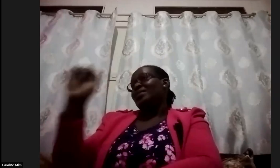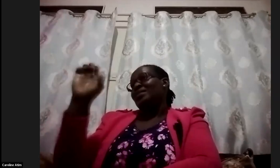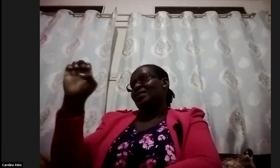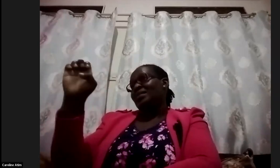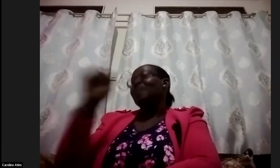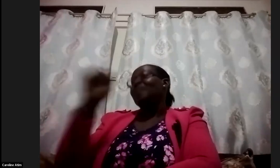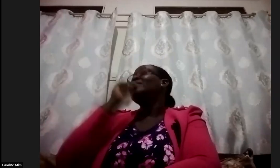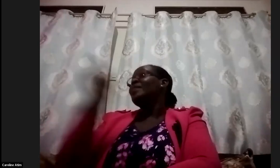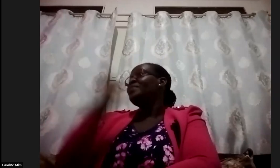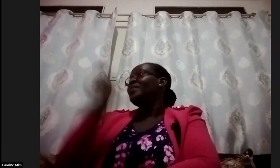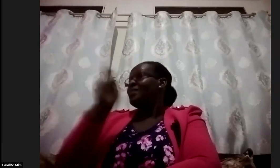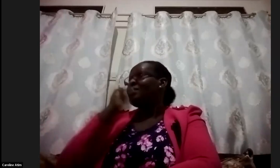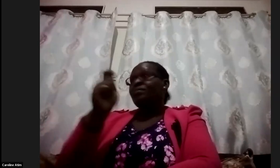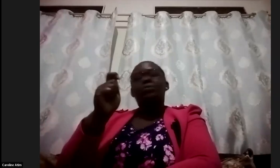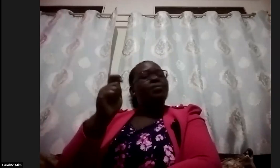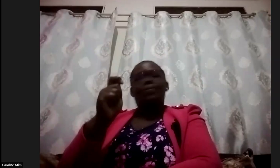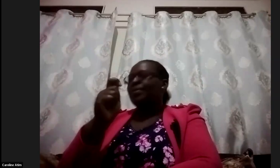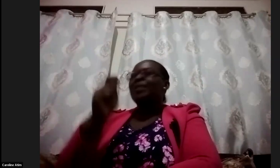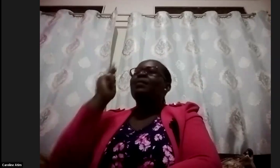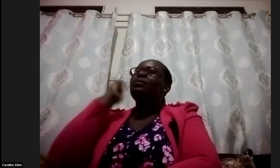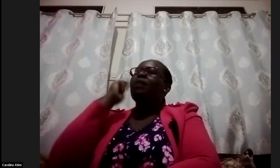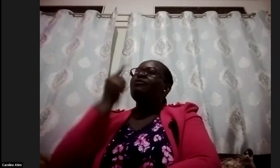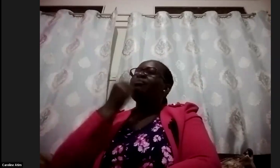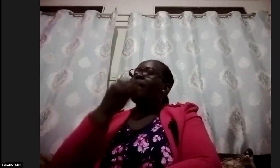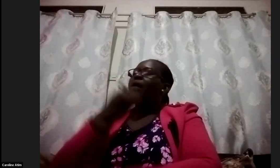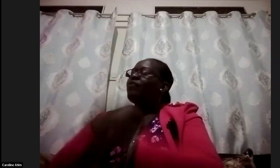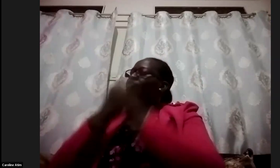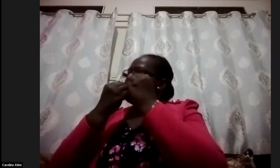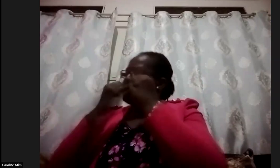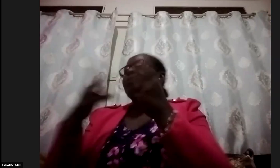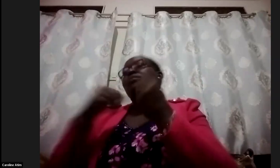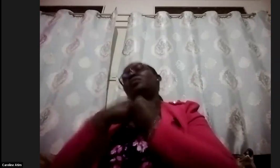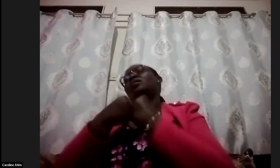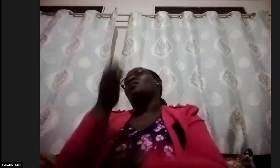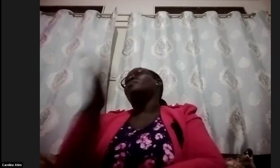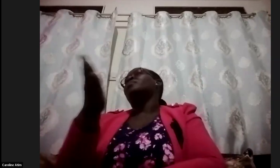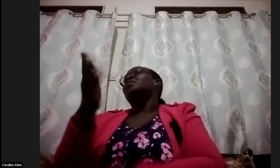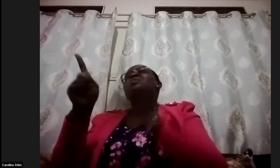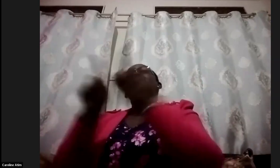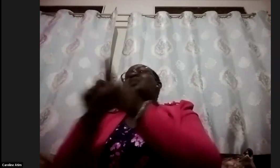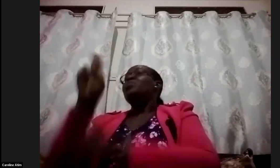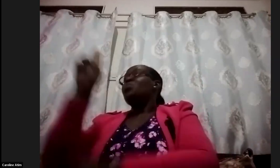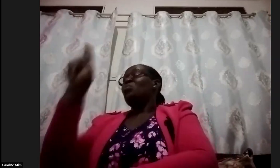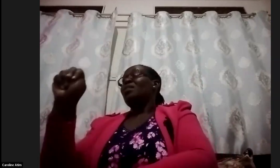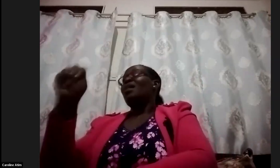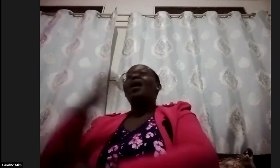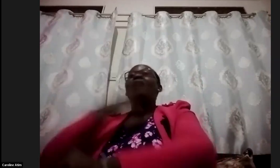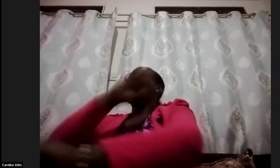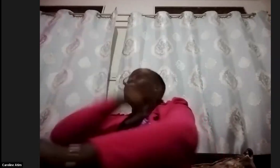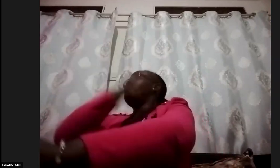Sierra, that's -- that interview, deaf people have very many challenges on the interview. Because U.N. has